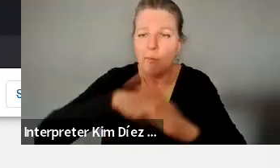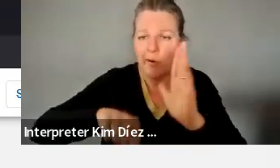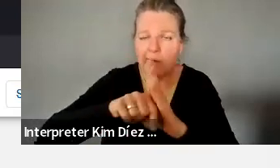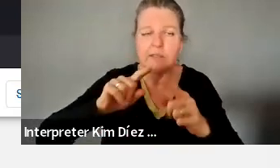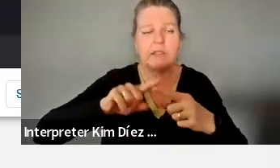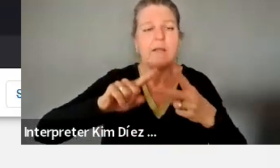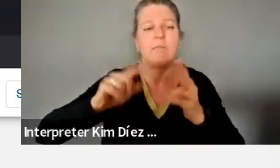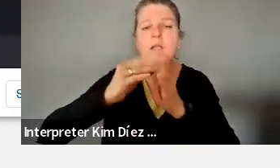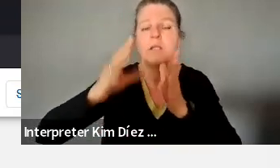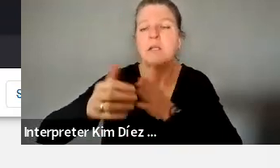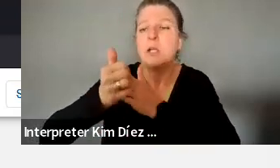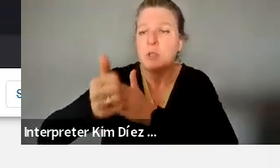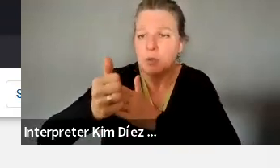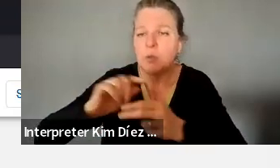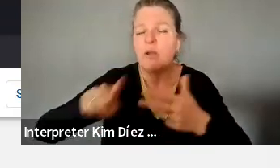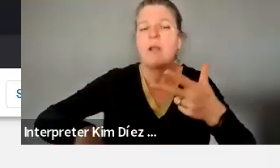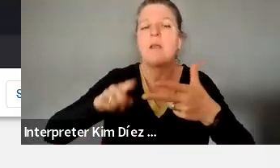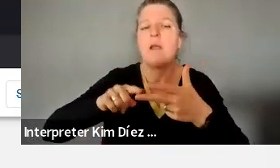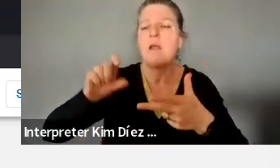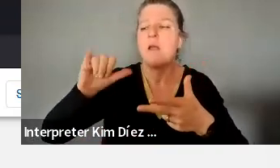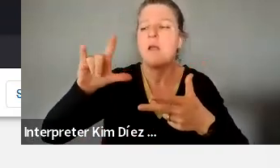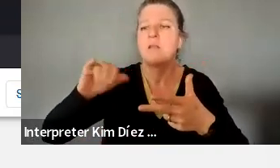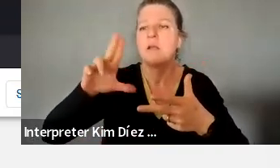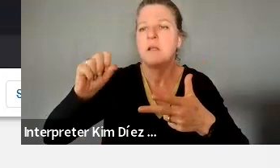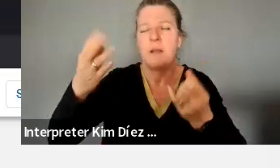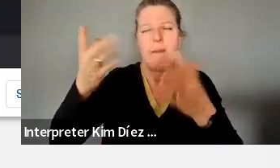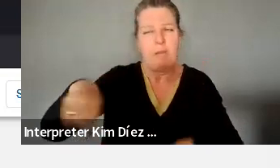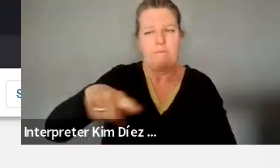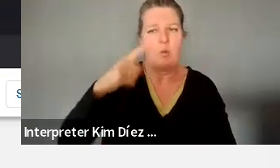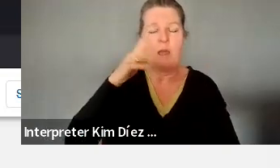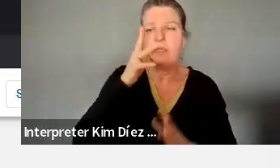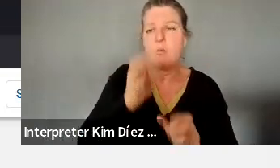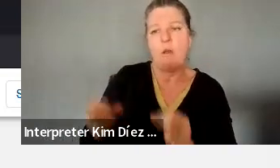I imagine many of you will probably be uploading syllabi, modules, things like that.